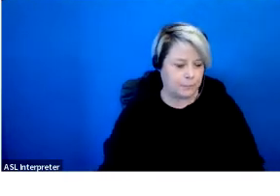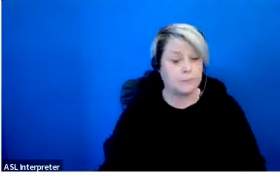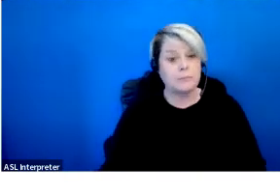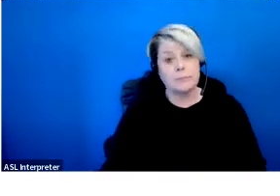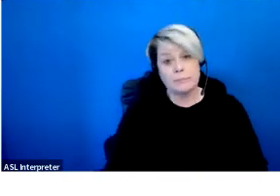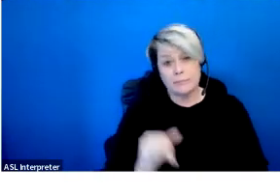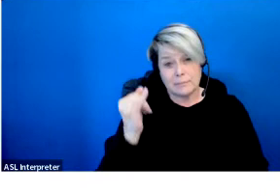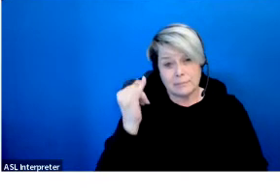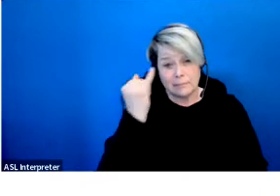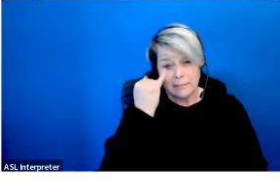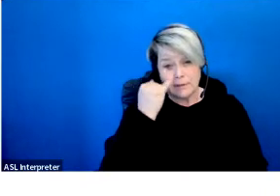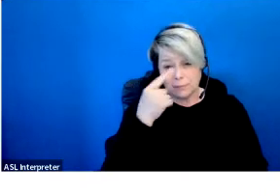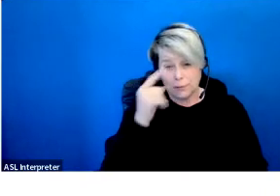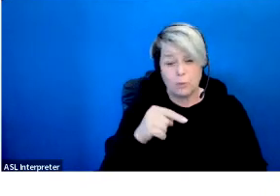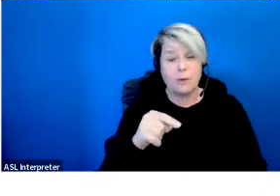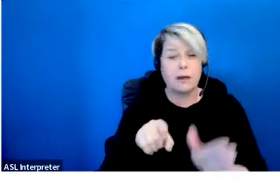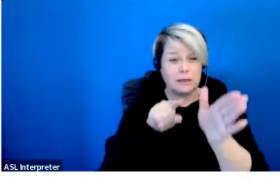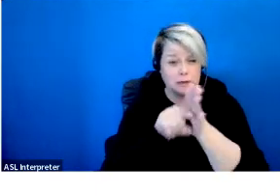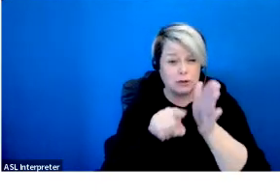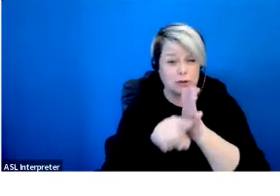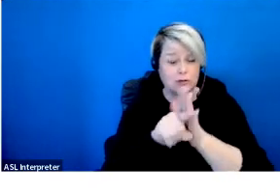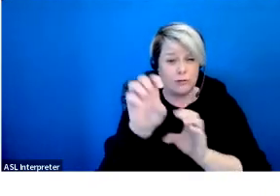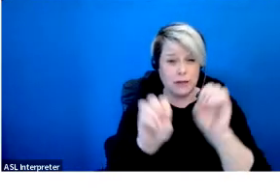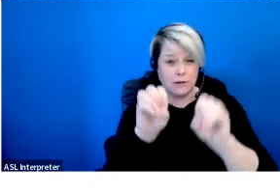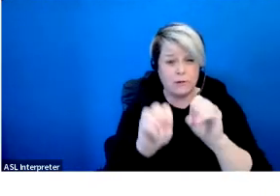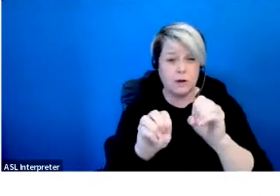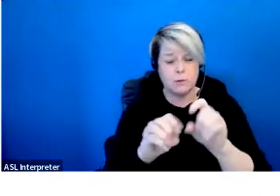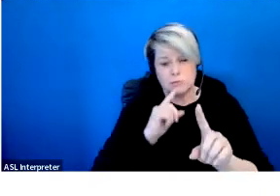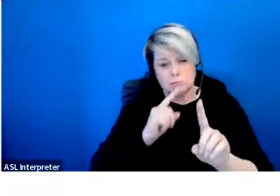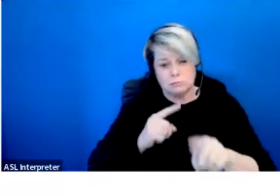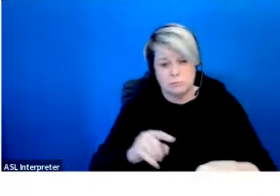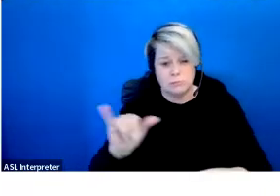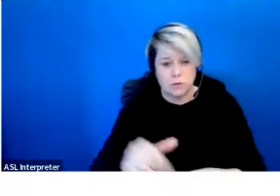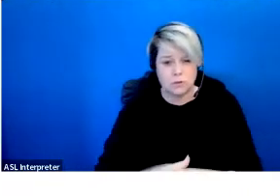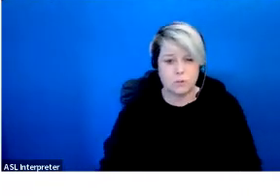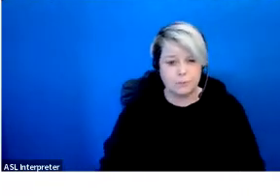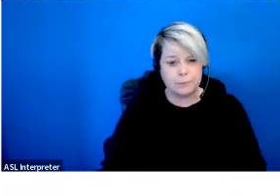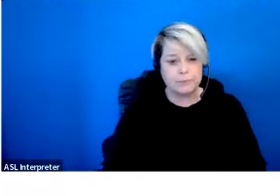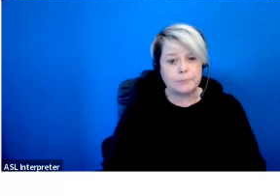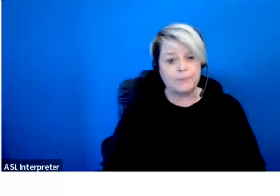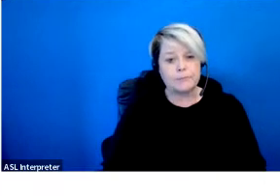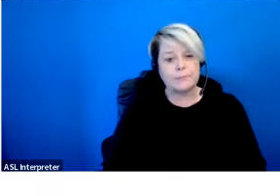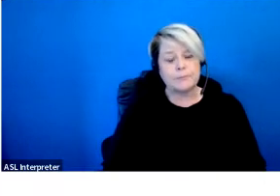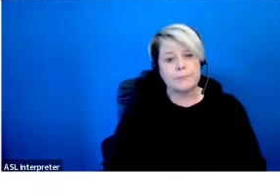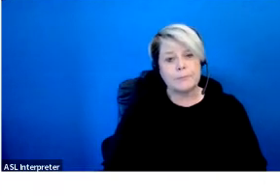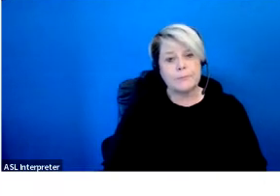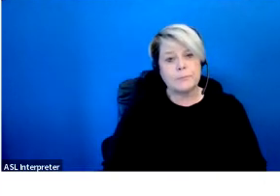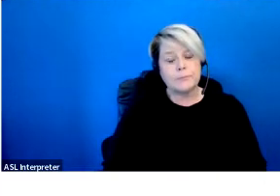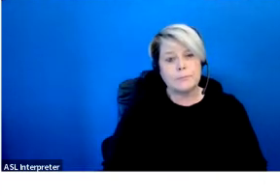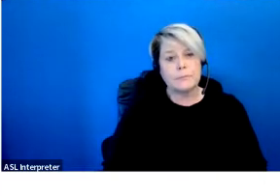over to speakers and we will make sure to have time for question at the end of the webinar. And if you